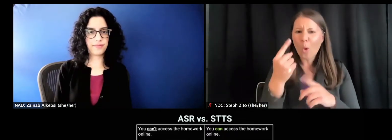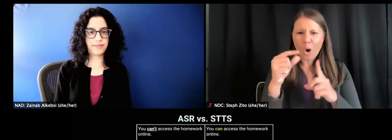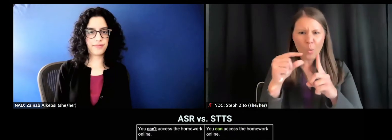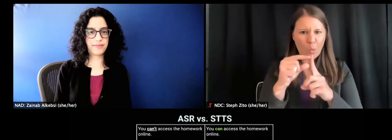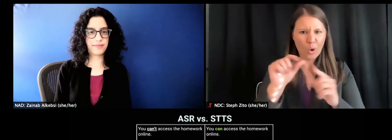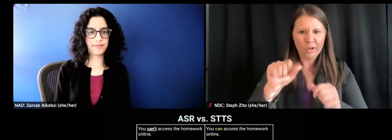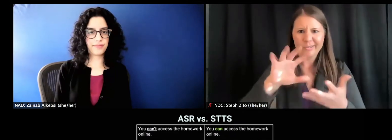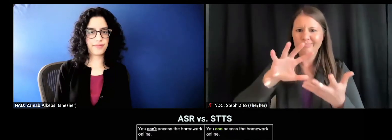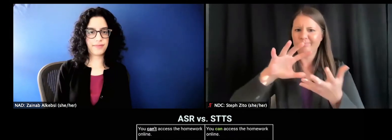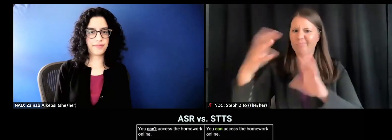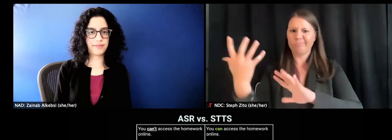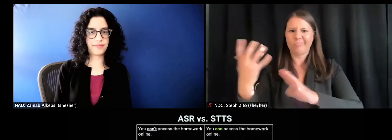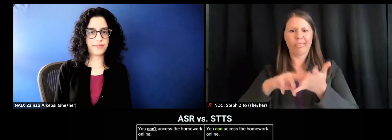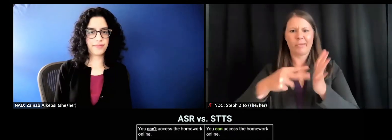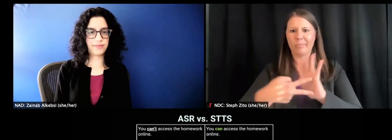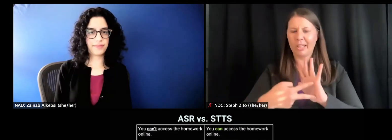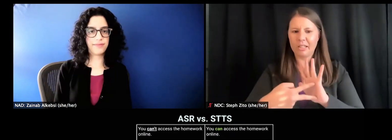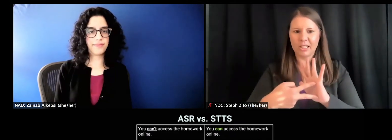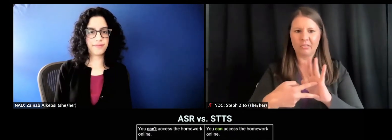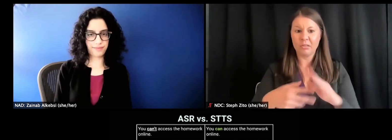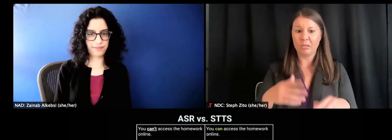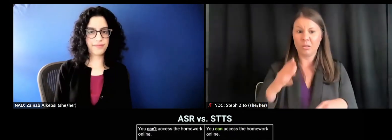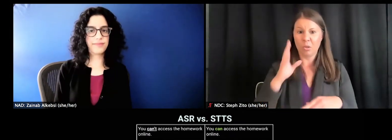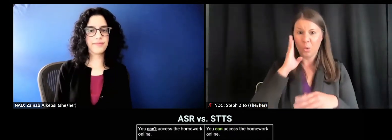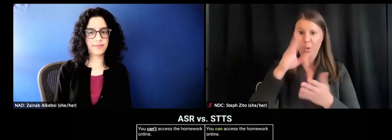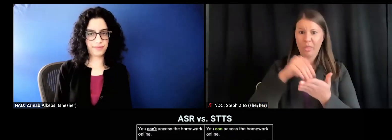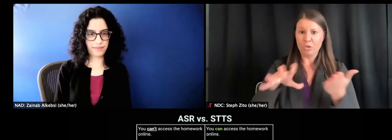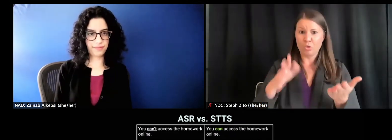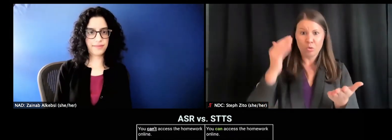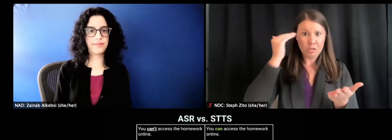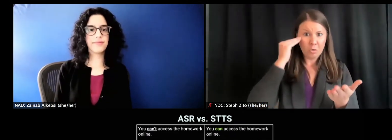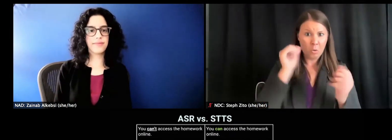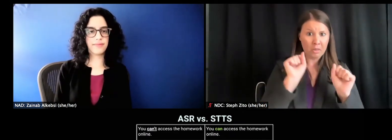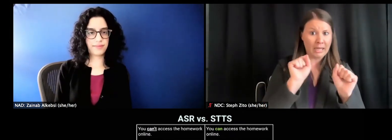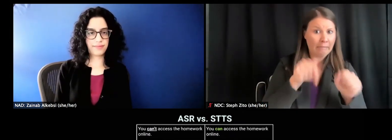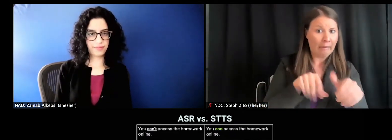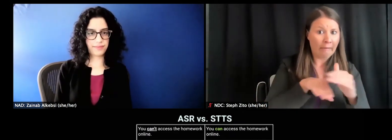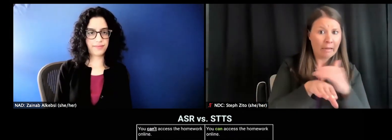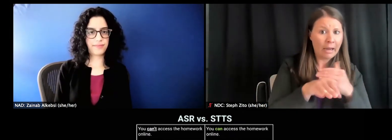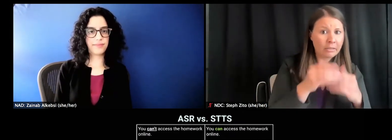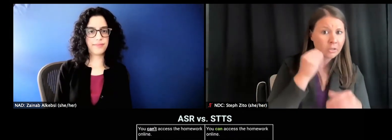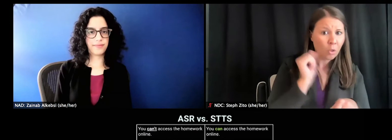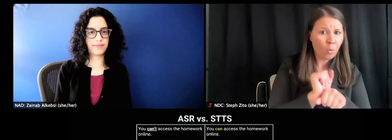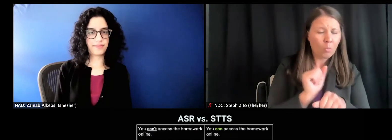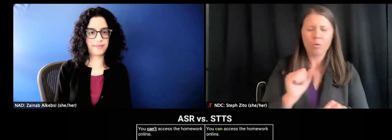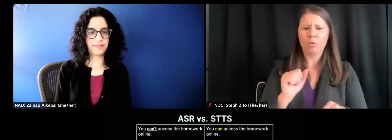For the first line, you can see one word completely changes the meaning,